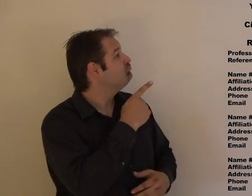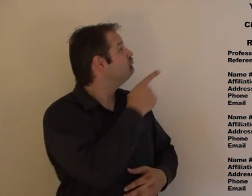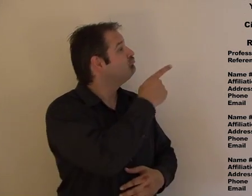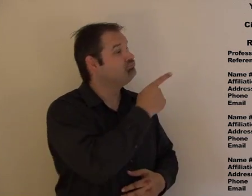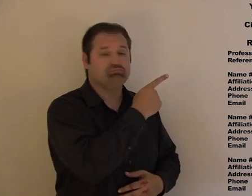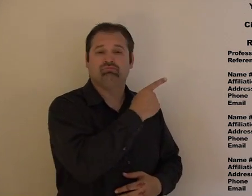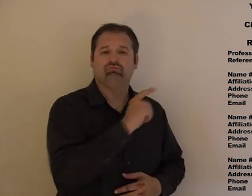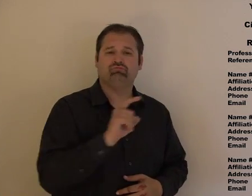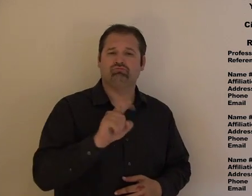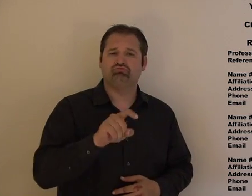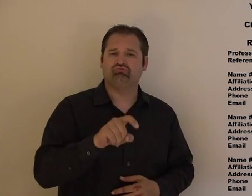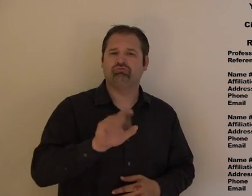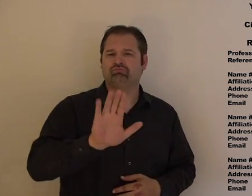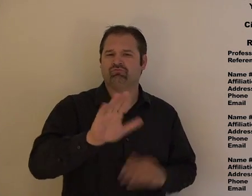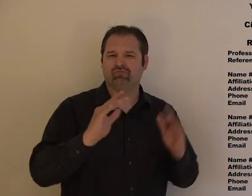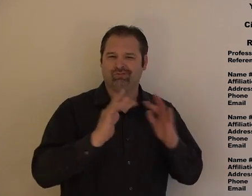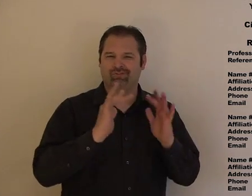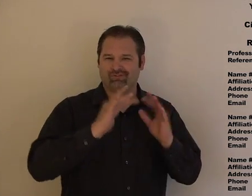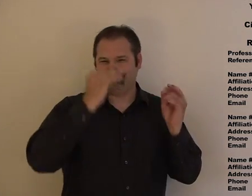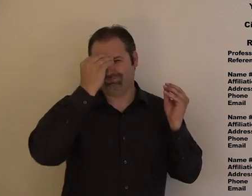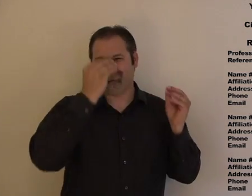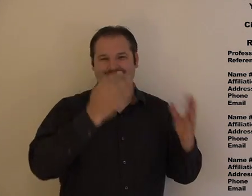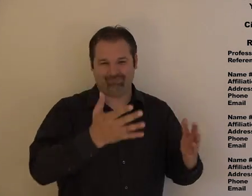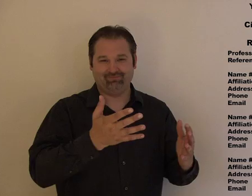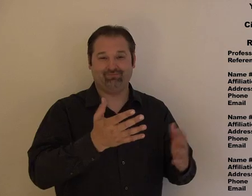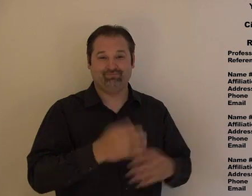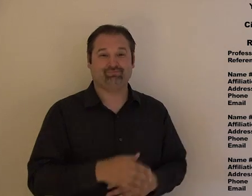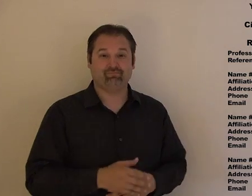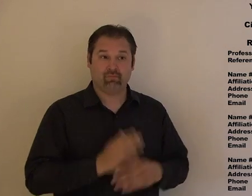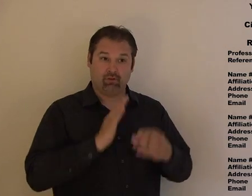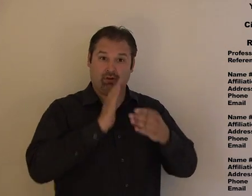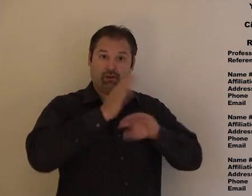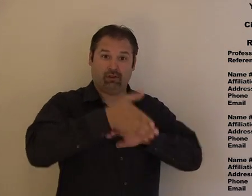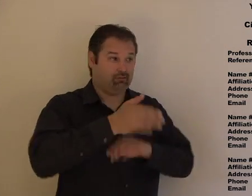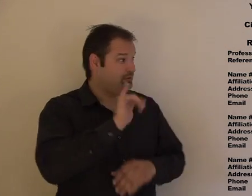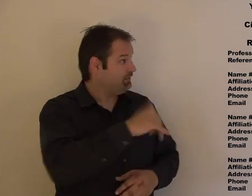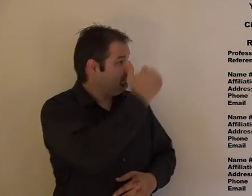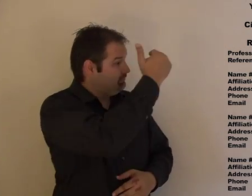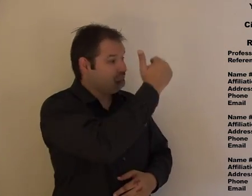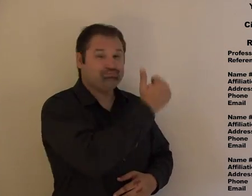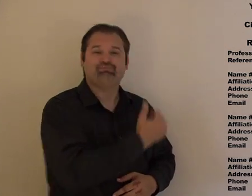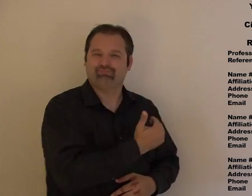Employers will want to contact your references, so you must